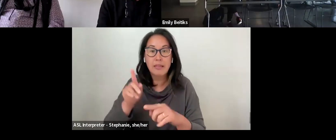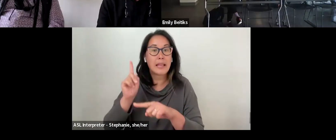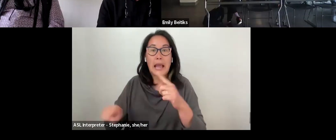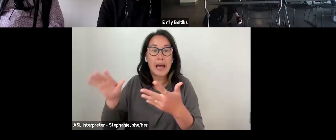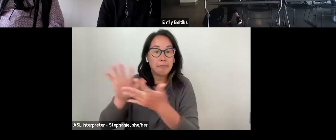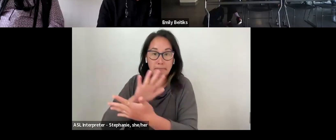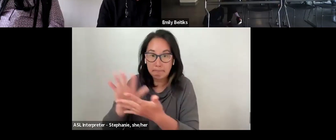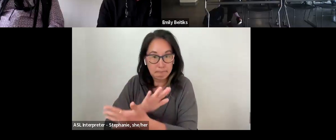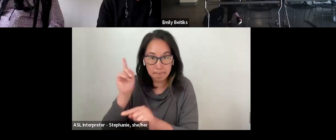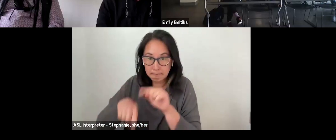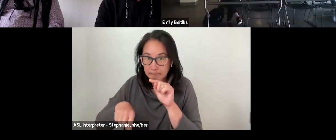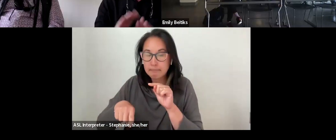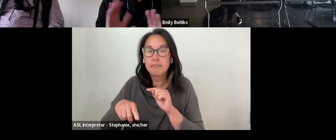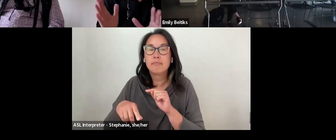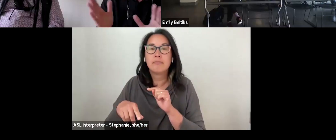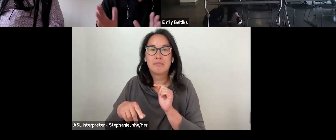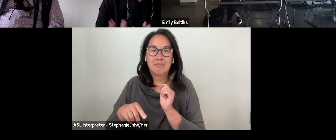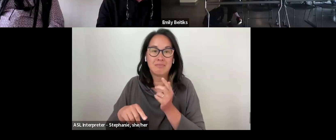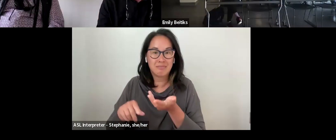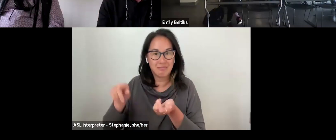That's one way.